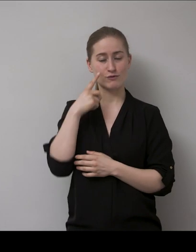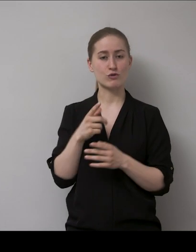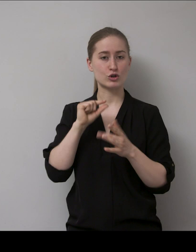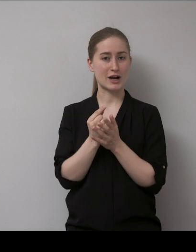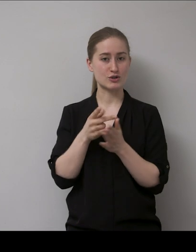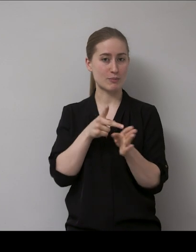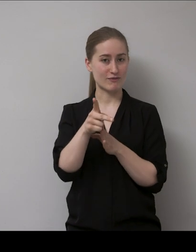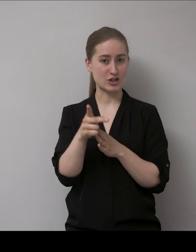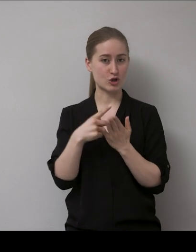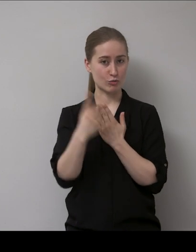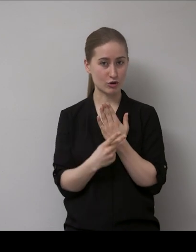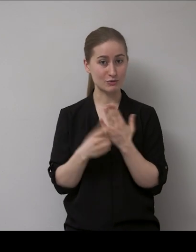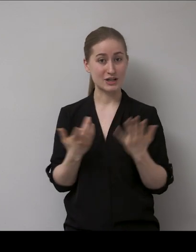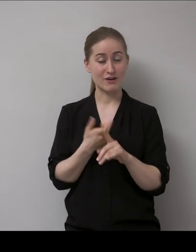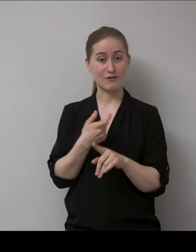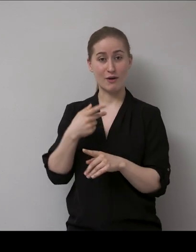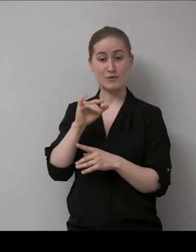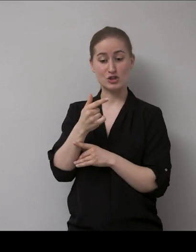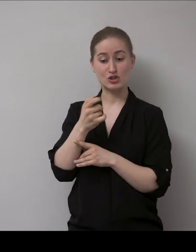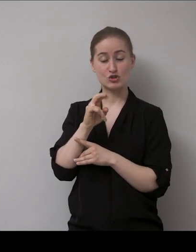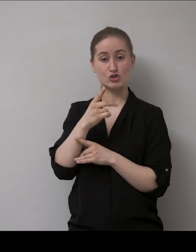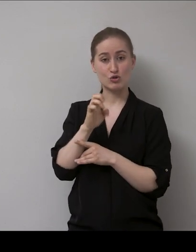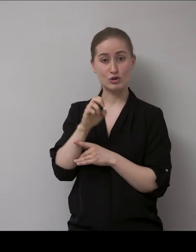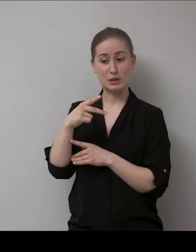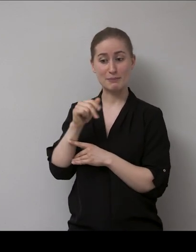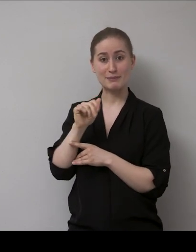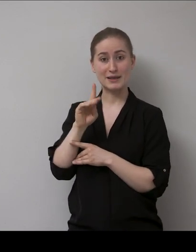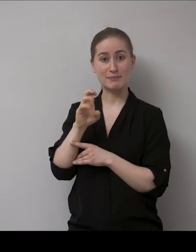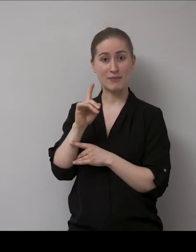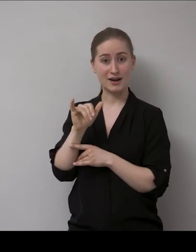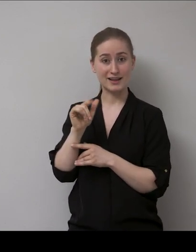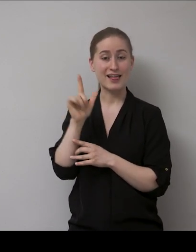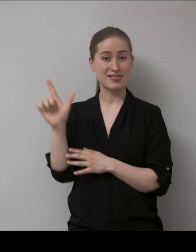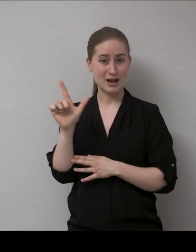We are coming to you from the George Peabody Library. It is an honor to be with you all today,